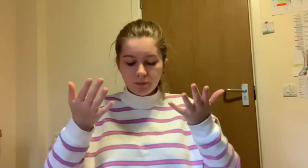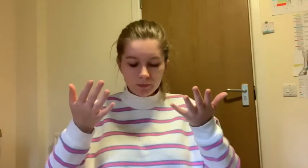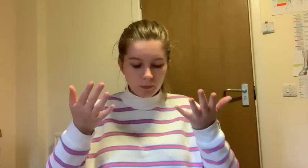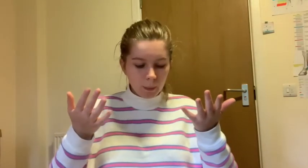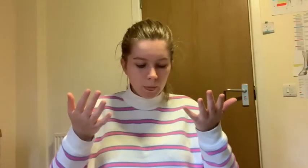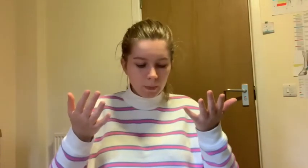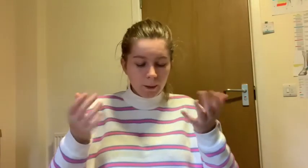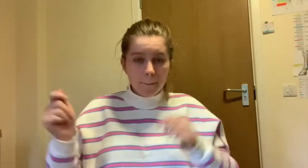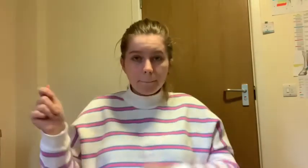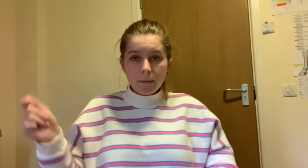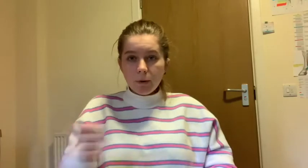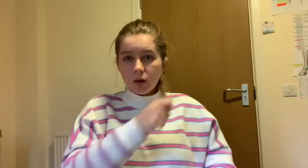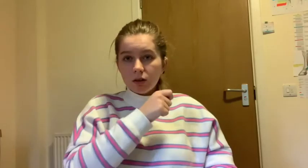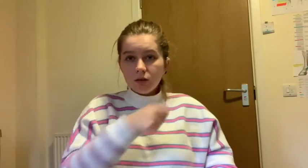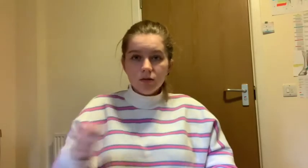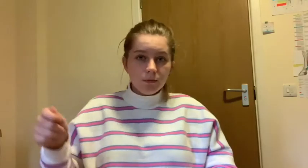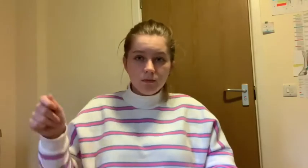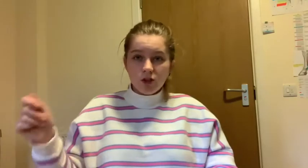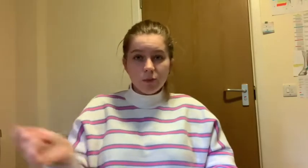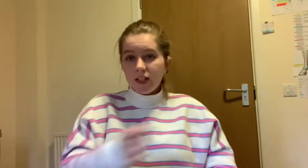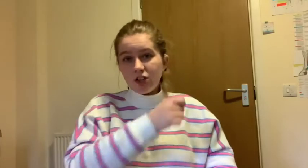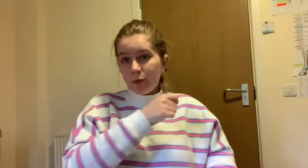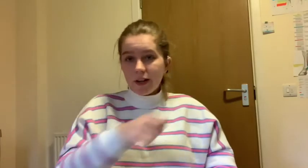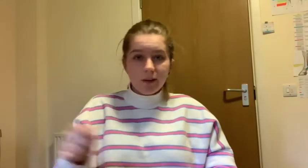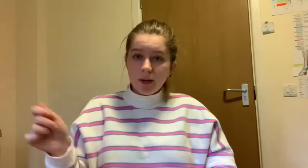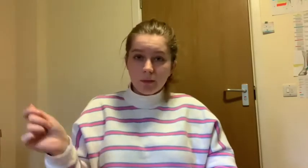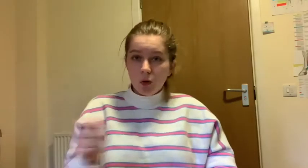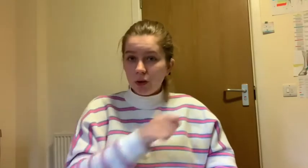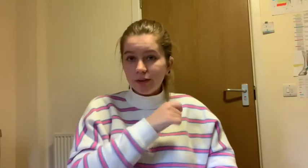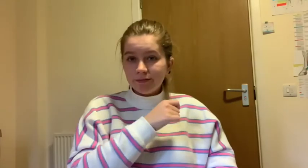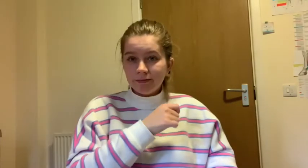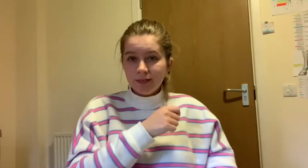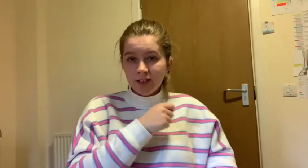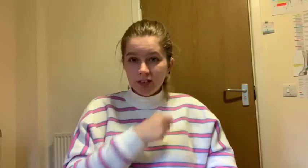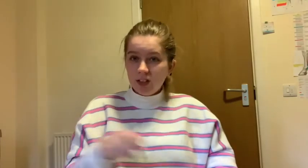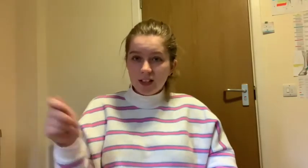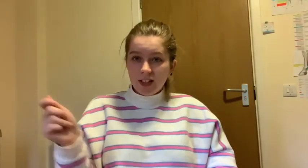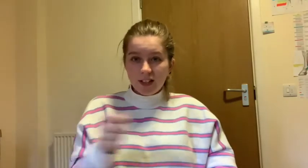"Ping pong" just pretend you're playing a ping pong. Just like a tennis